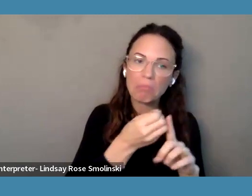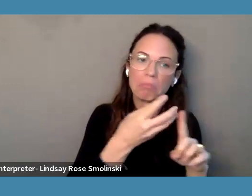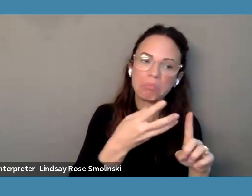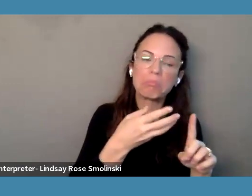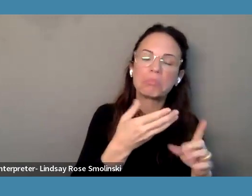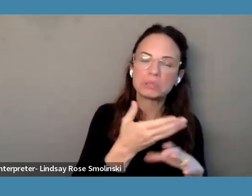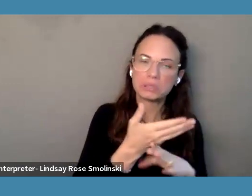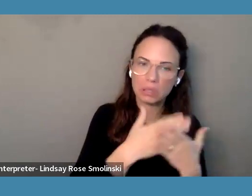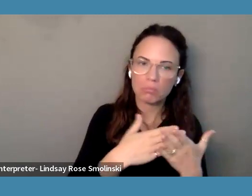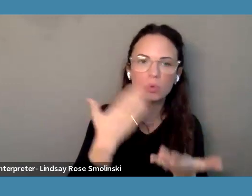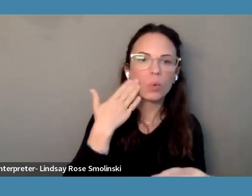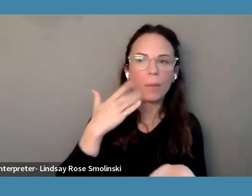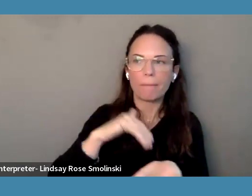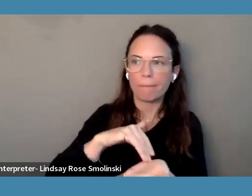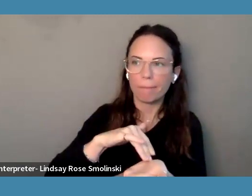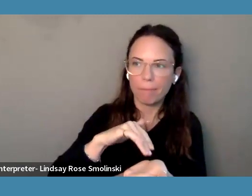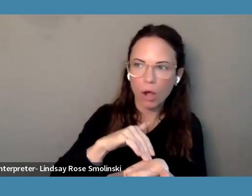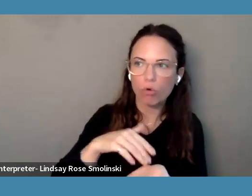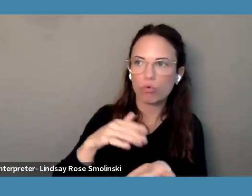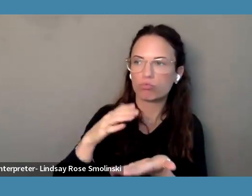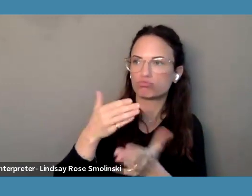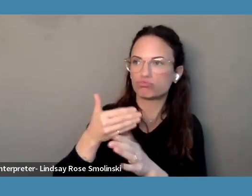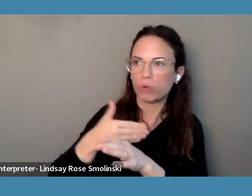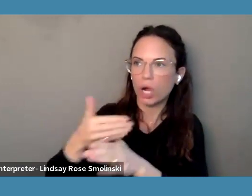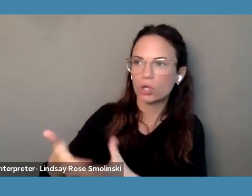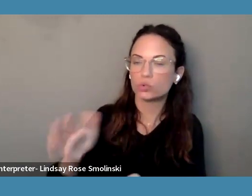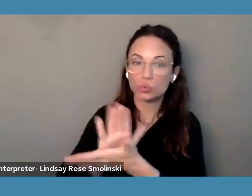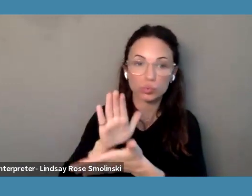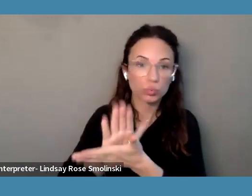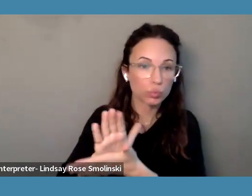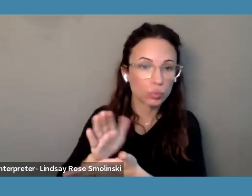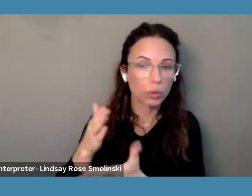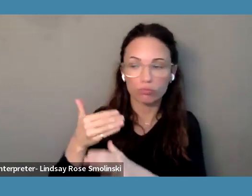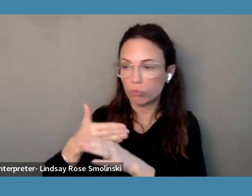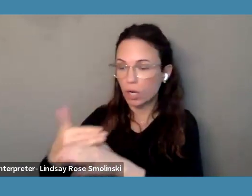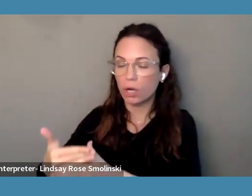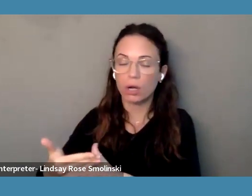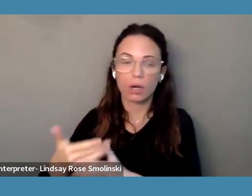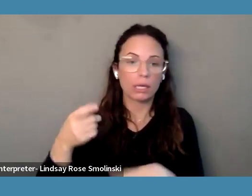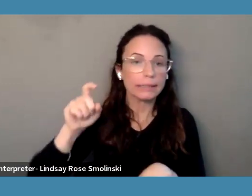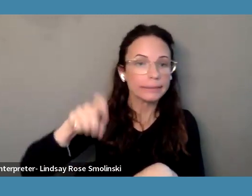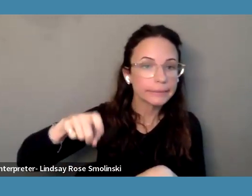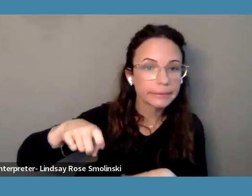medical records, school records, letters of medical necessity, letters of support from family,